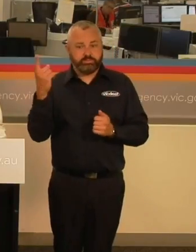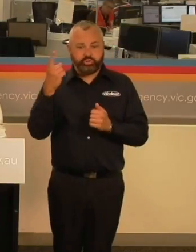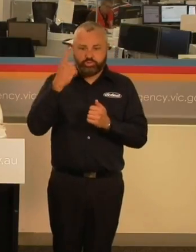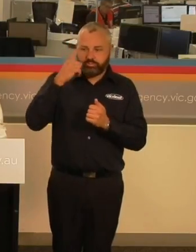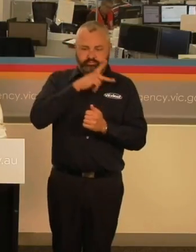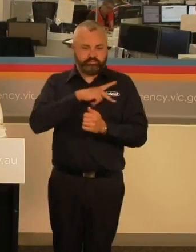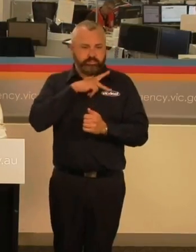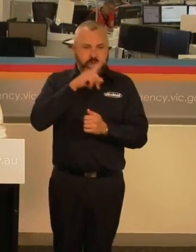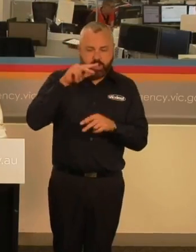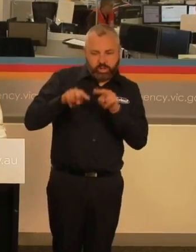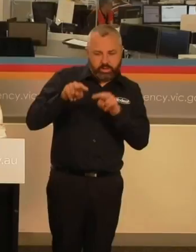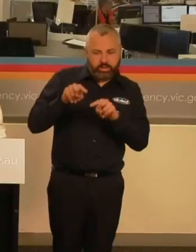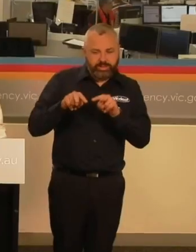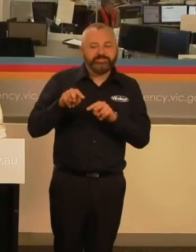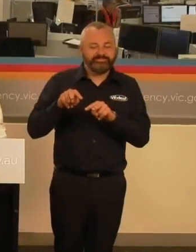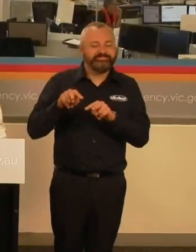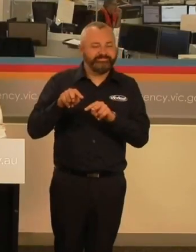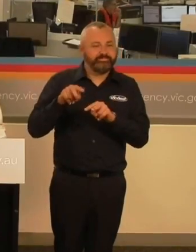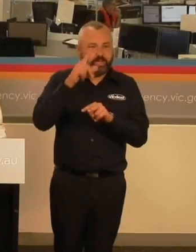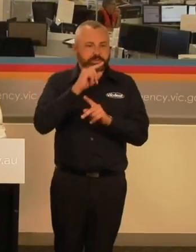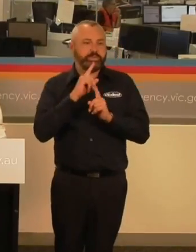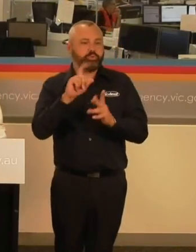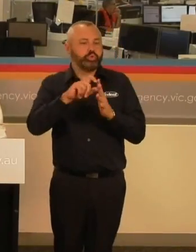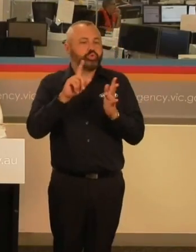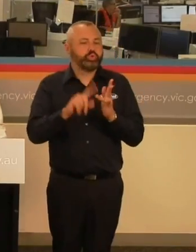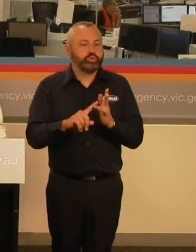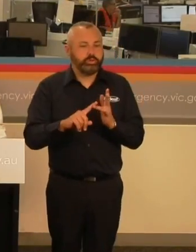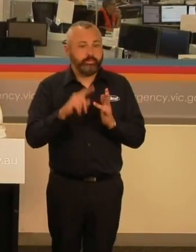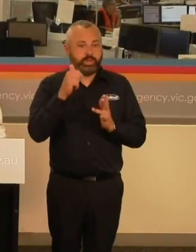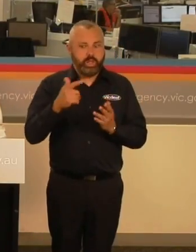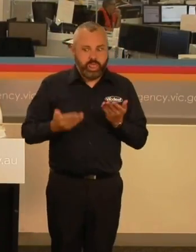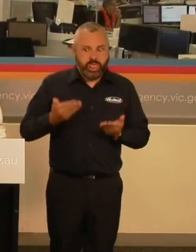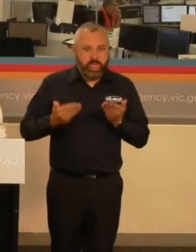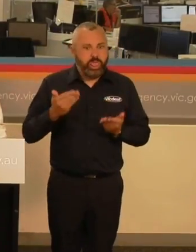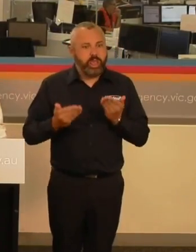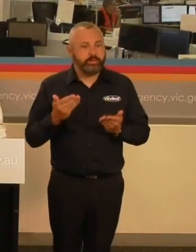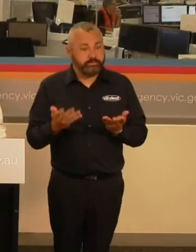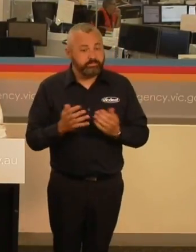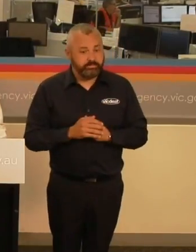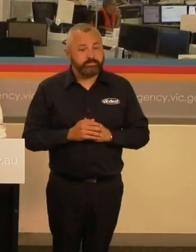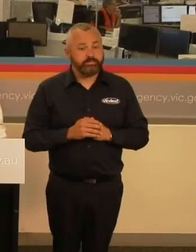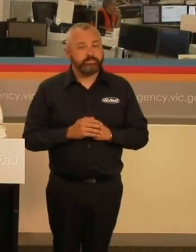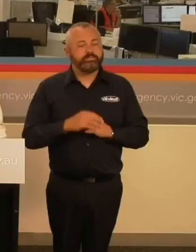there's the Better Health Channel there's of course your GP and if in